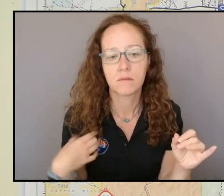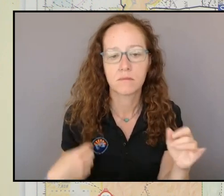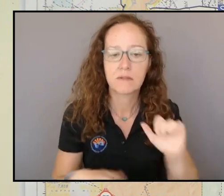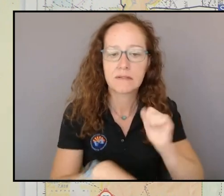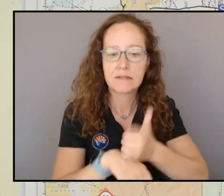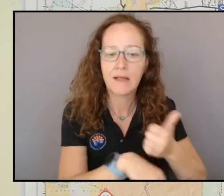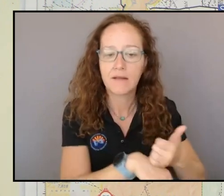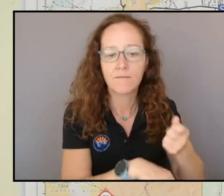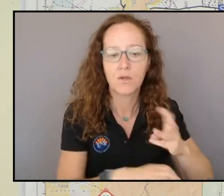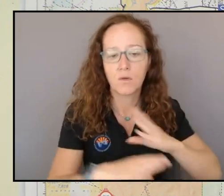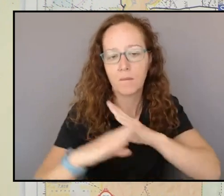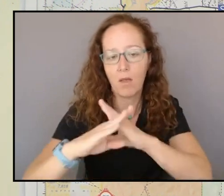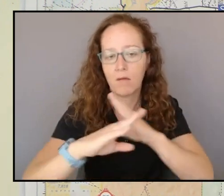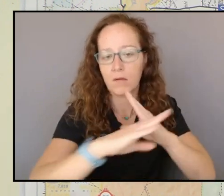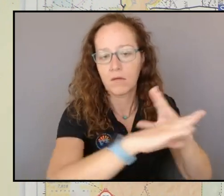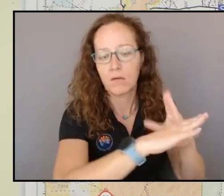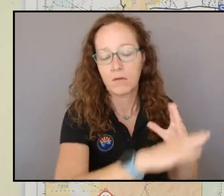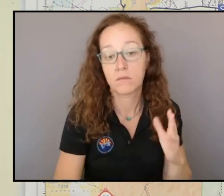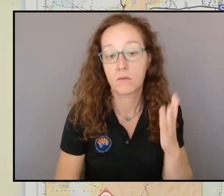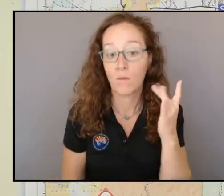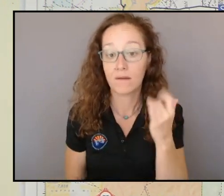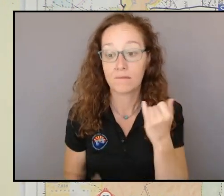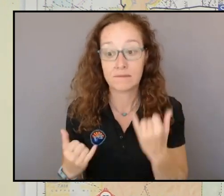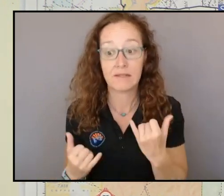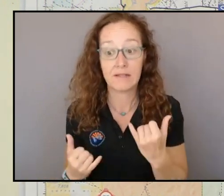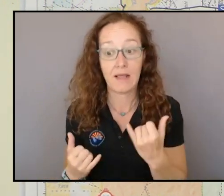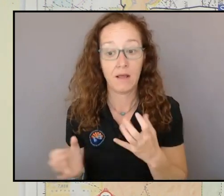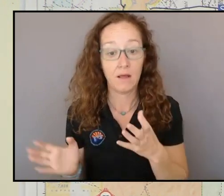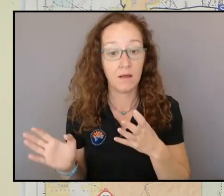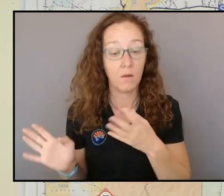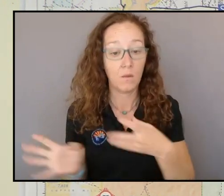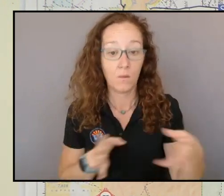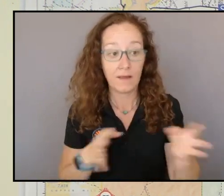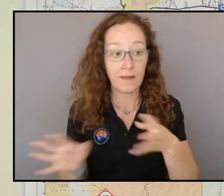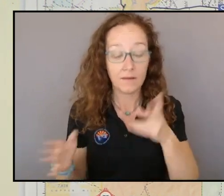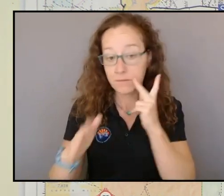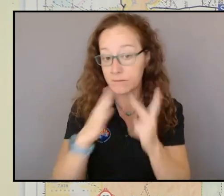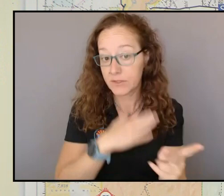winds are supposed to the southwest/west/southwest and as